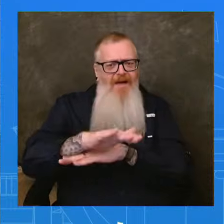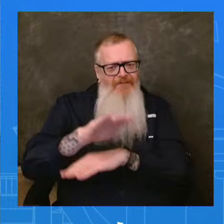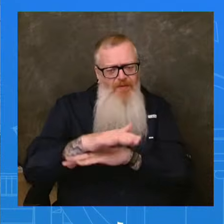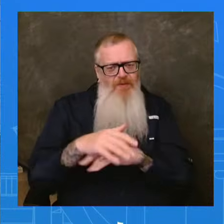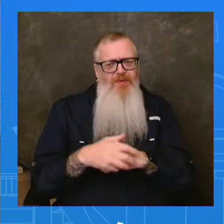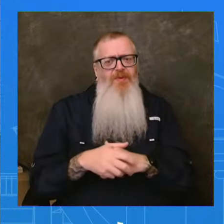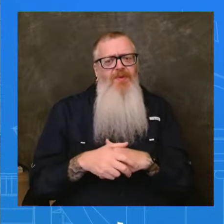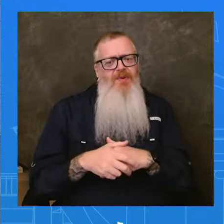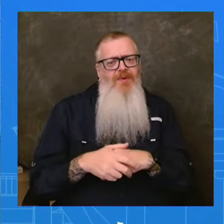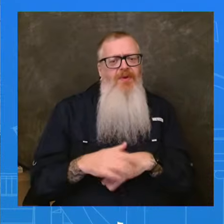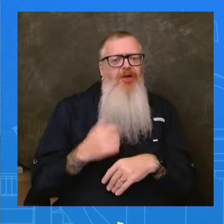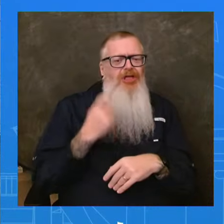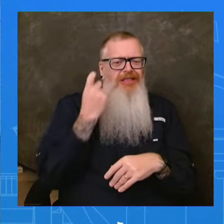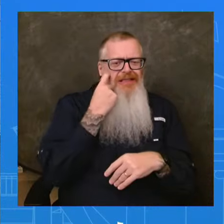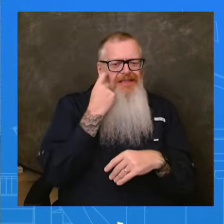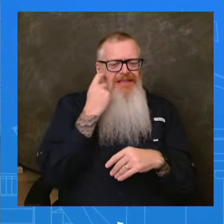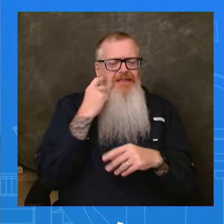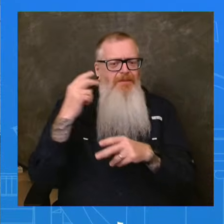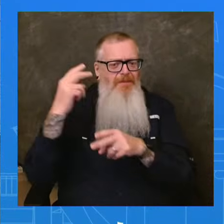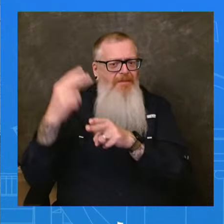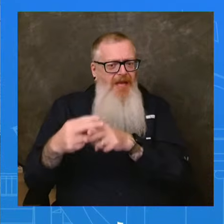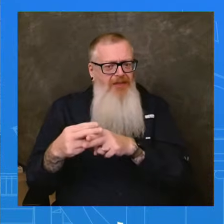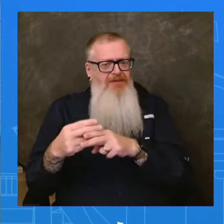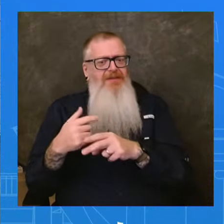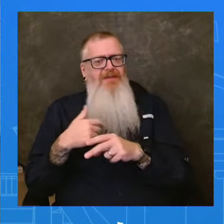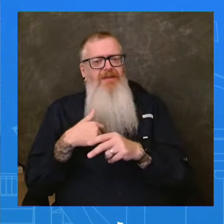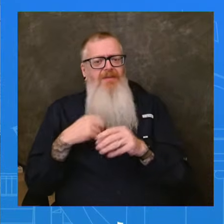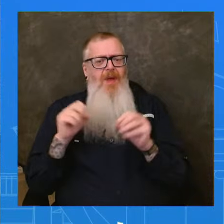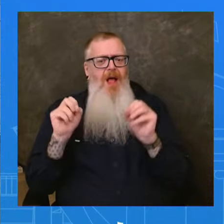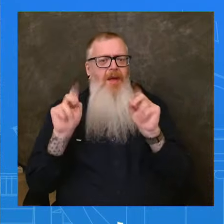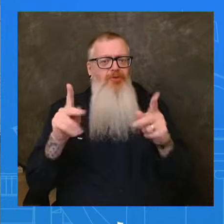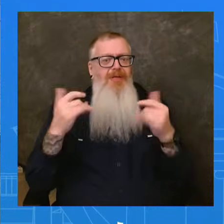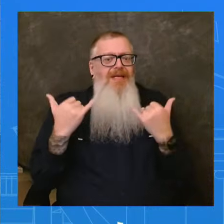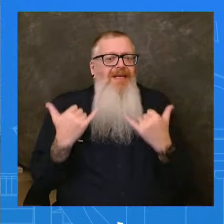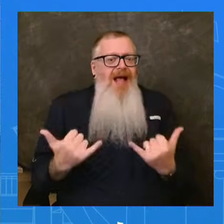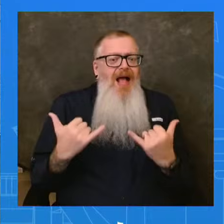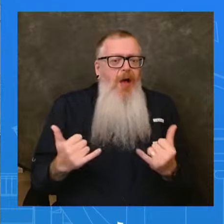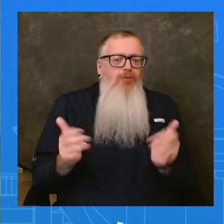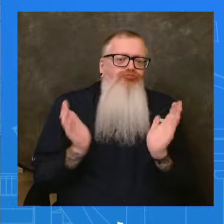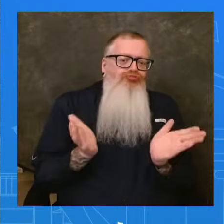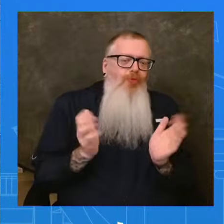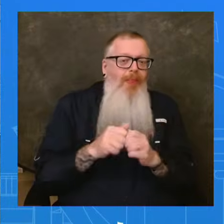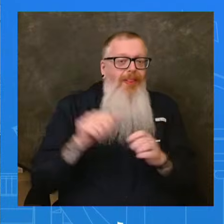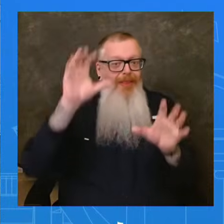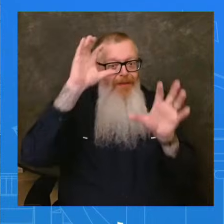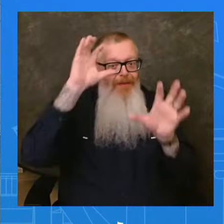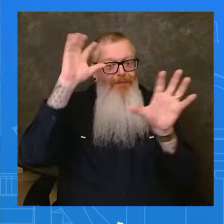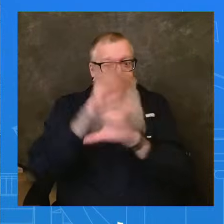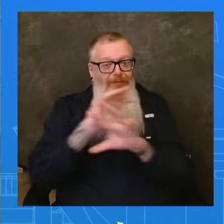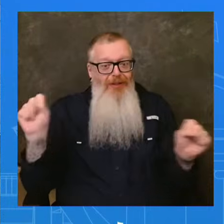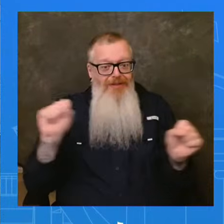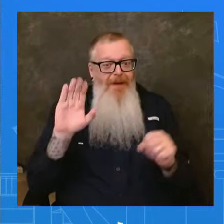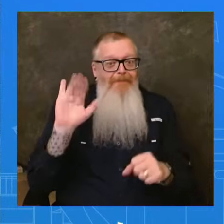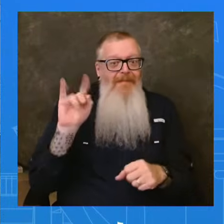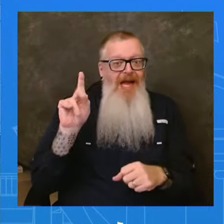I just had an opportunity to brief President Biden and Vice President Harris on our preparatory actions